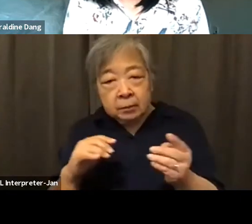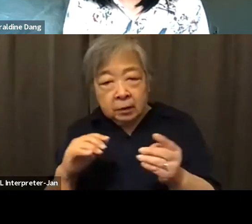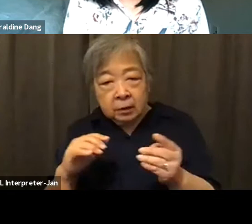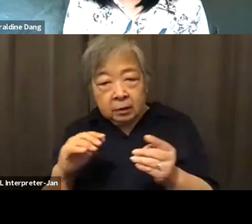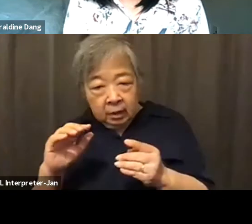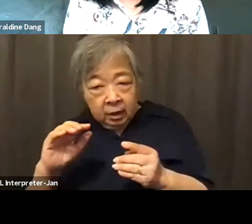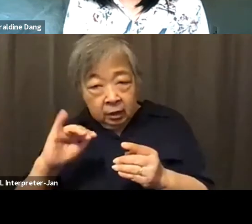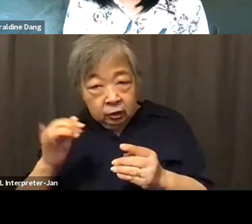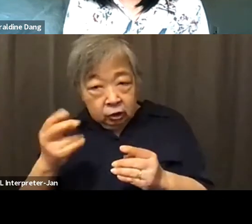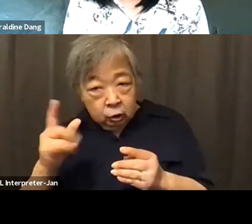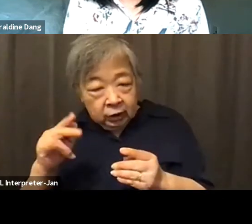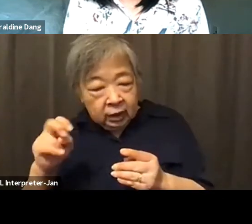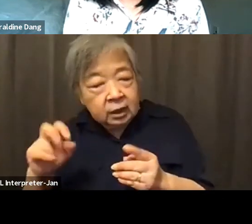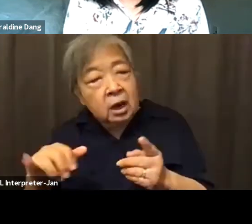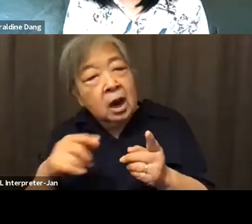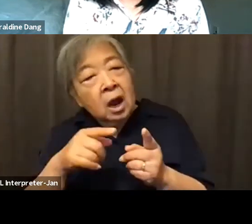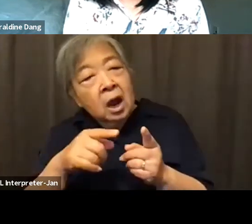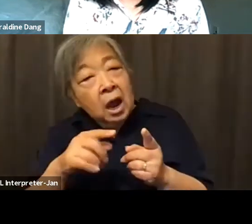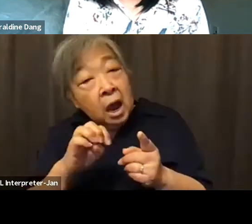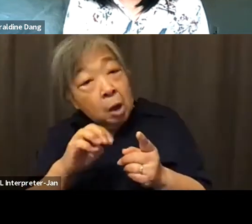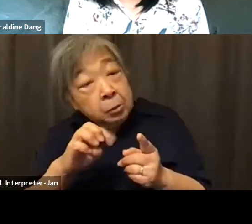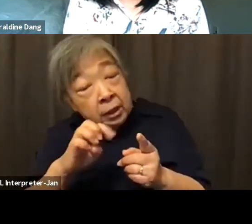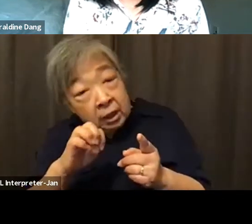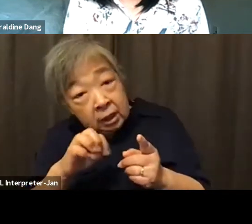And I'd love to hear more about your project later on.